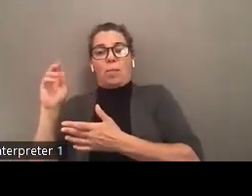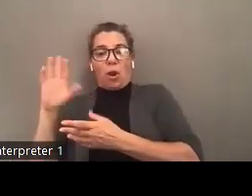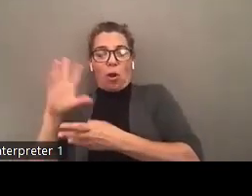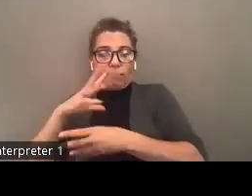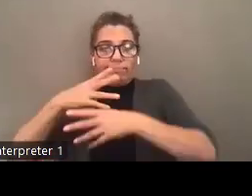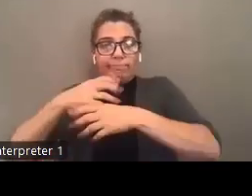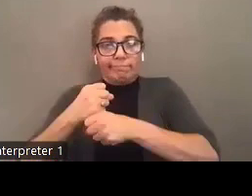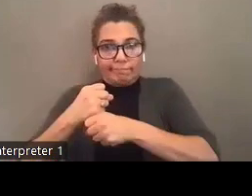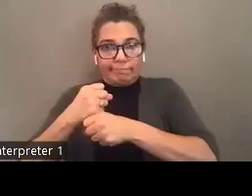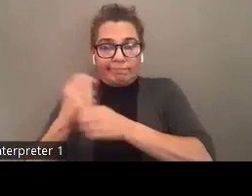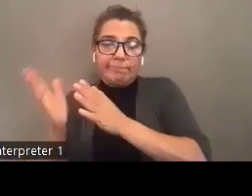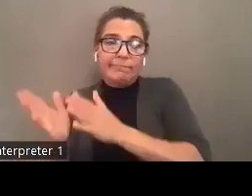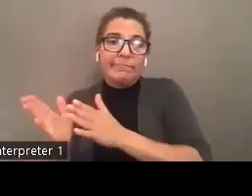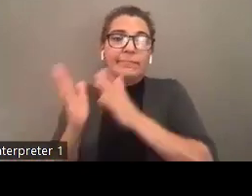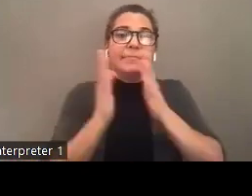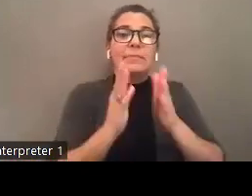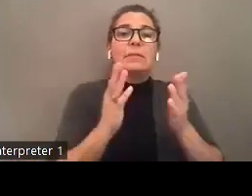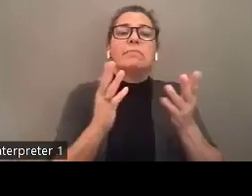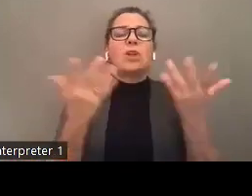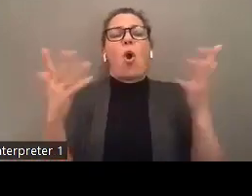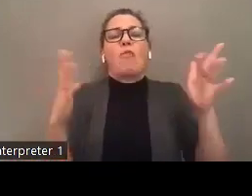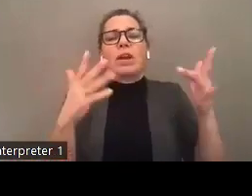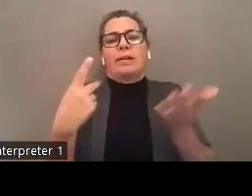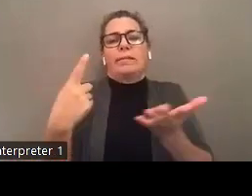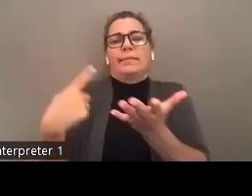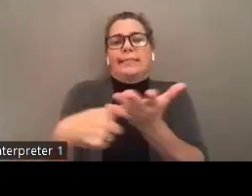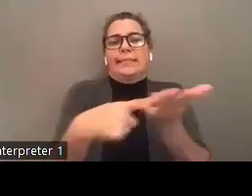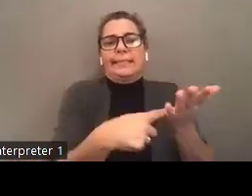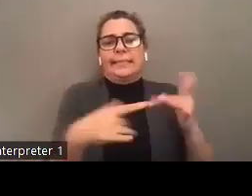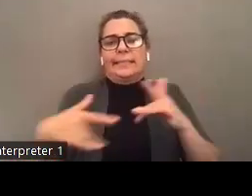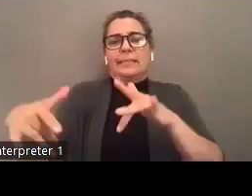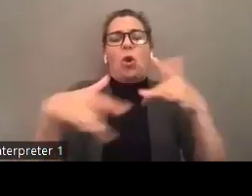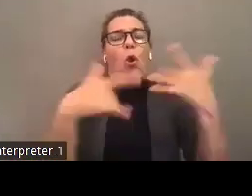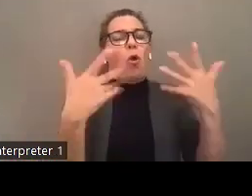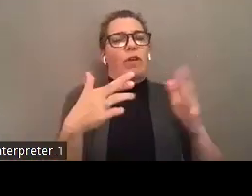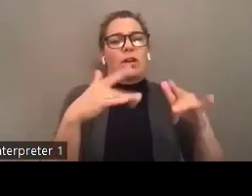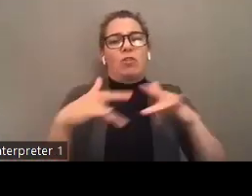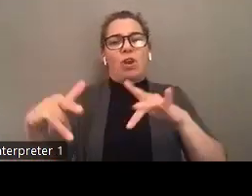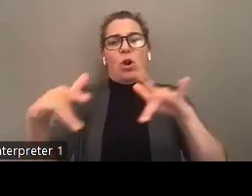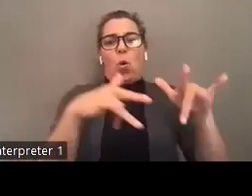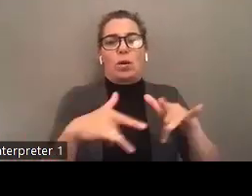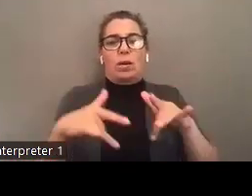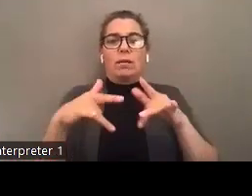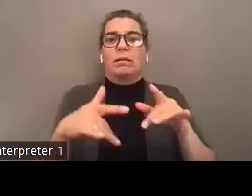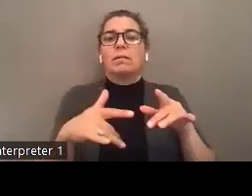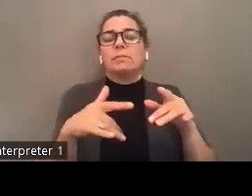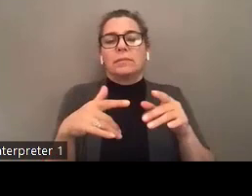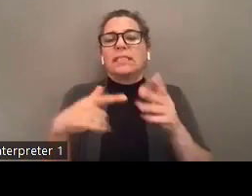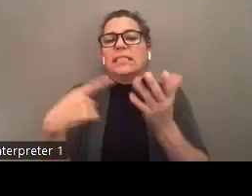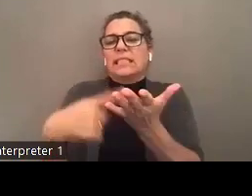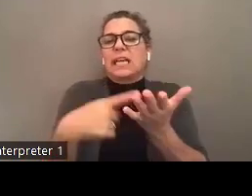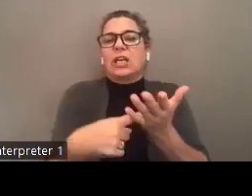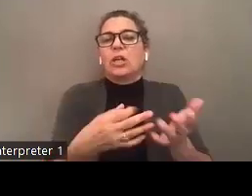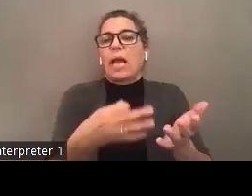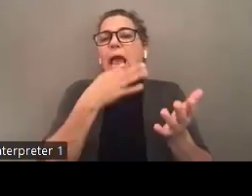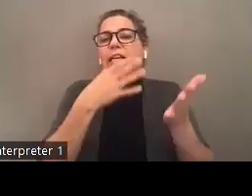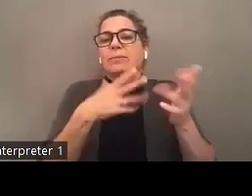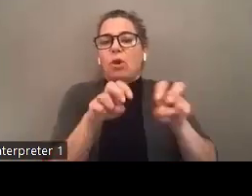Then we'll go into a pre-recorded discussion session with our expert panel and then we'll have about 40 minutes of live